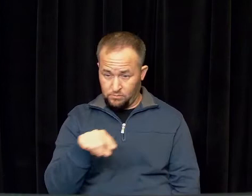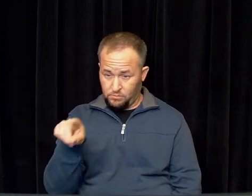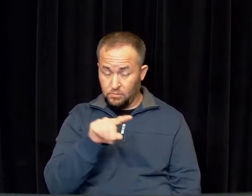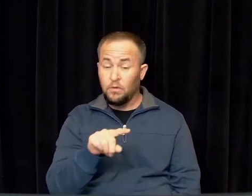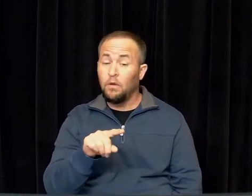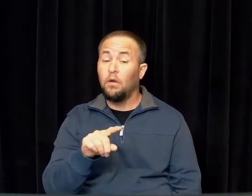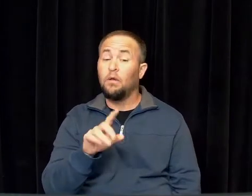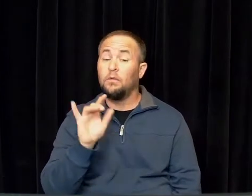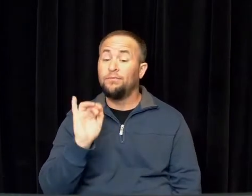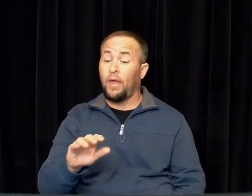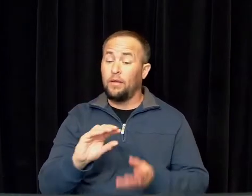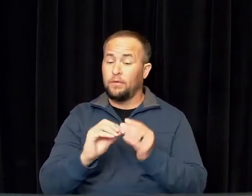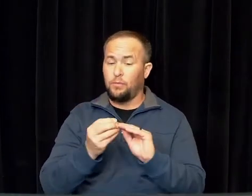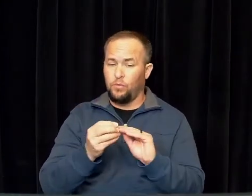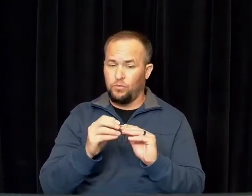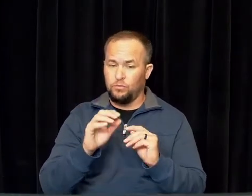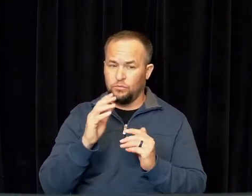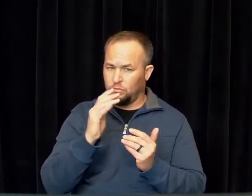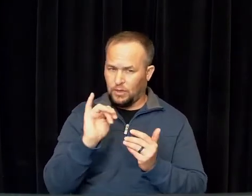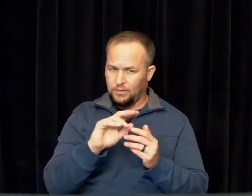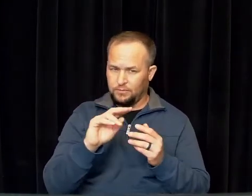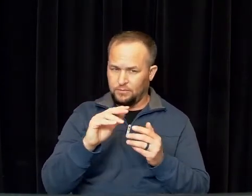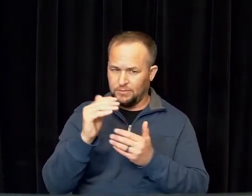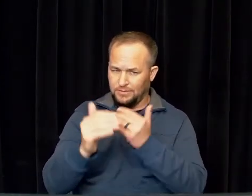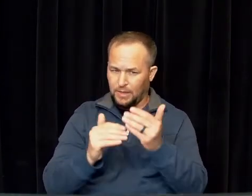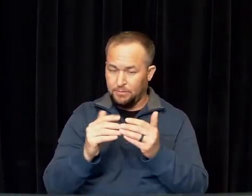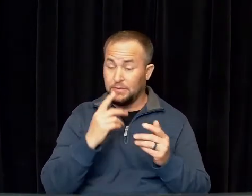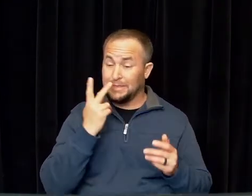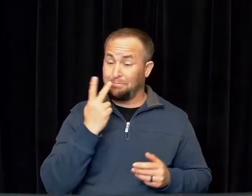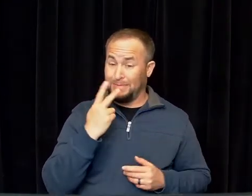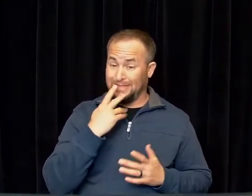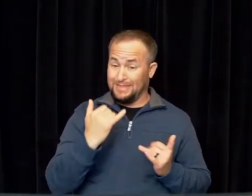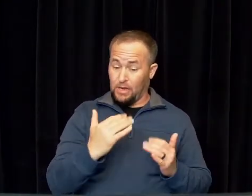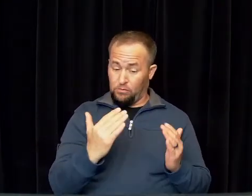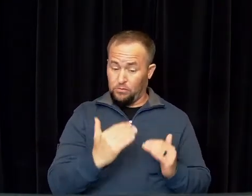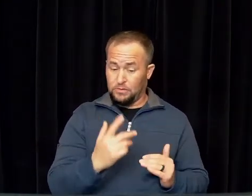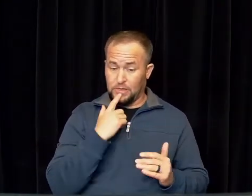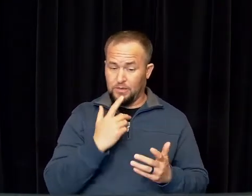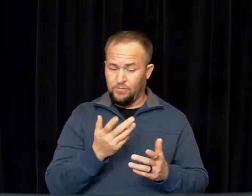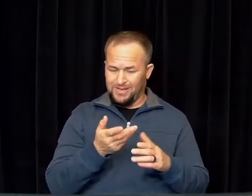like our steps that pink, it says to divide by the amount of numbers we have. So up here, I've already